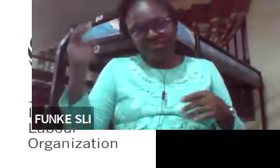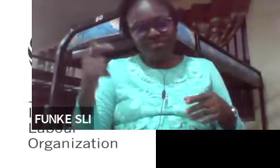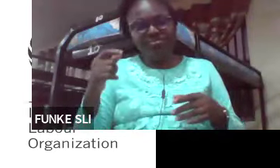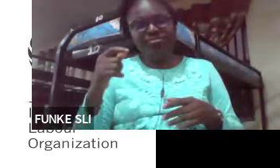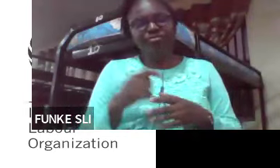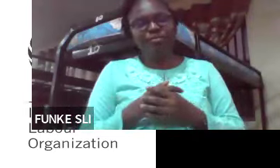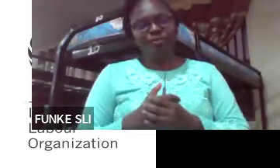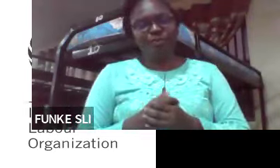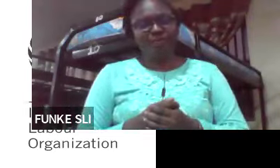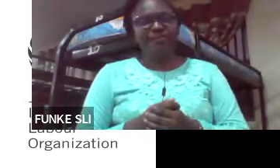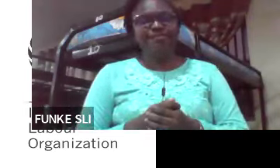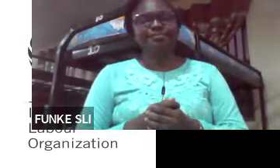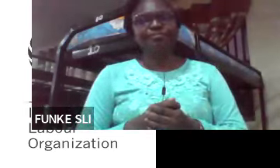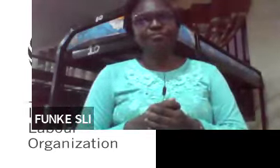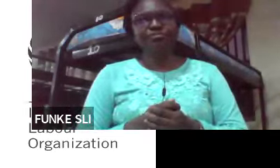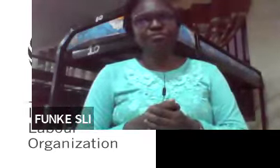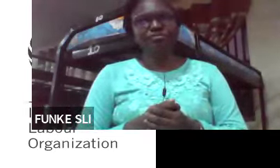Dotun Akinseinde: Should you even have a vision at all?